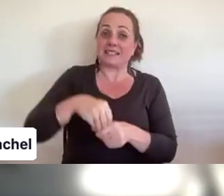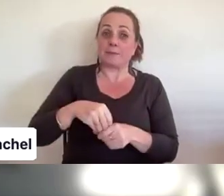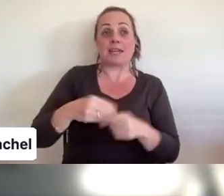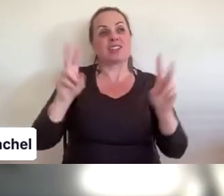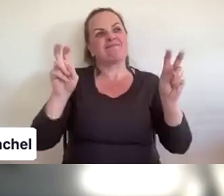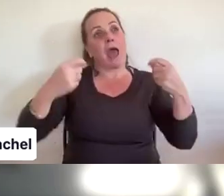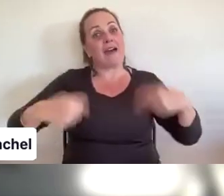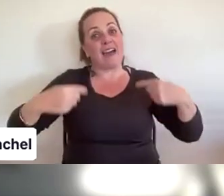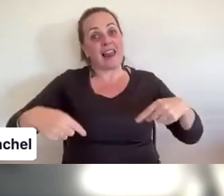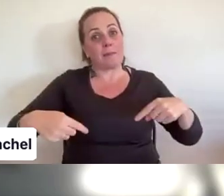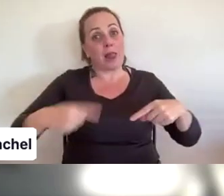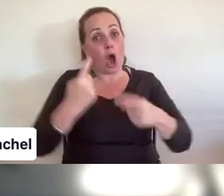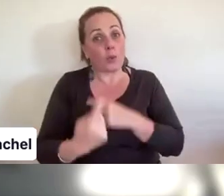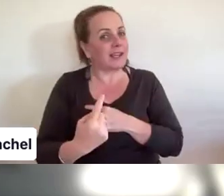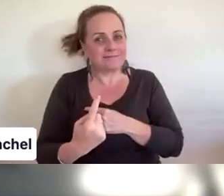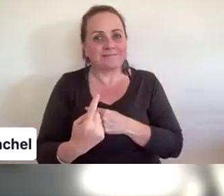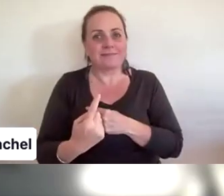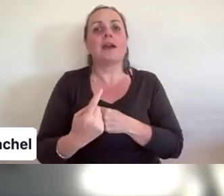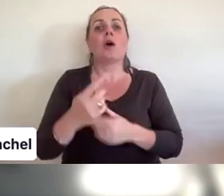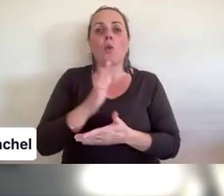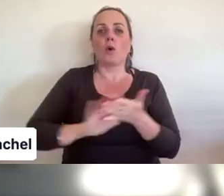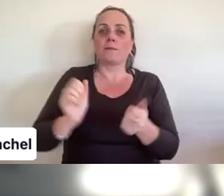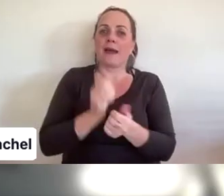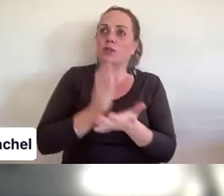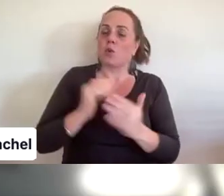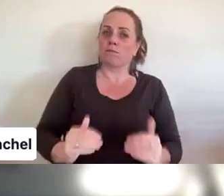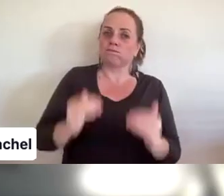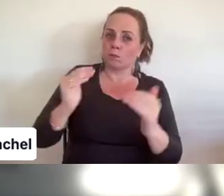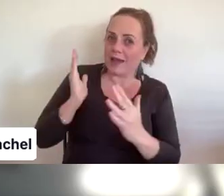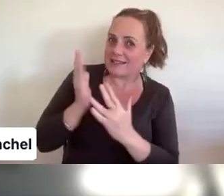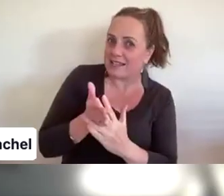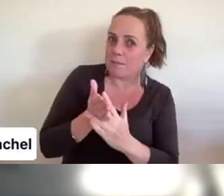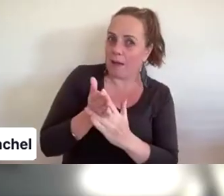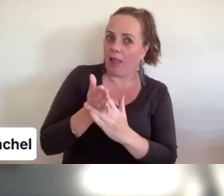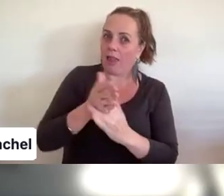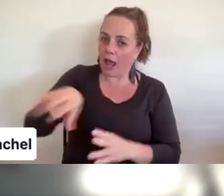to participation being accessible, equitable and inclusive by design.